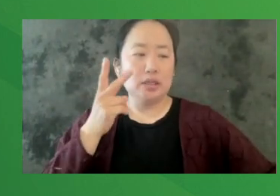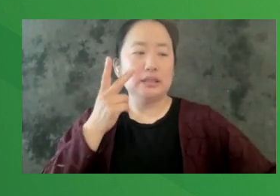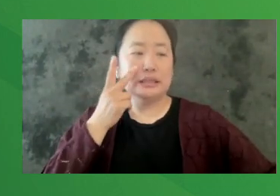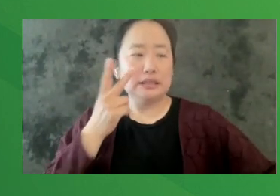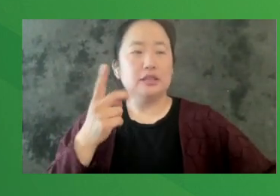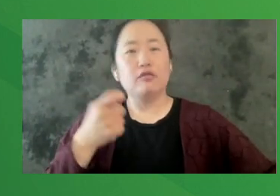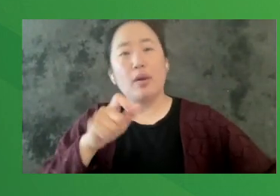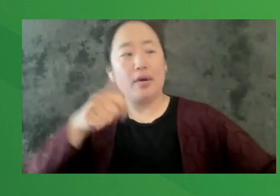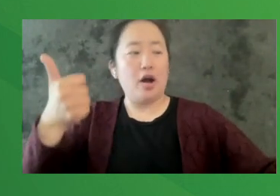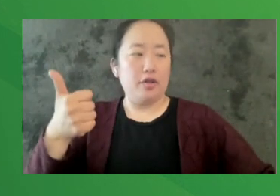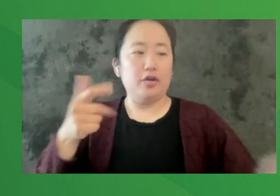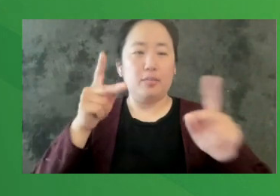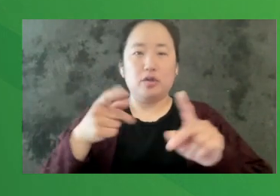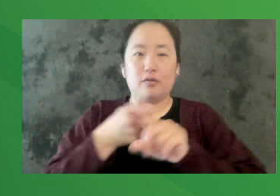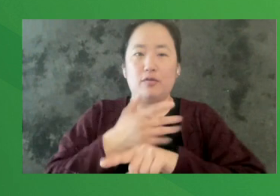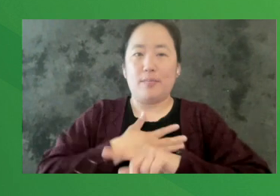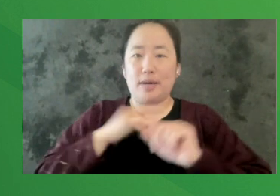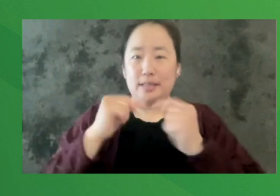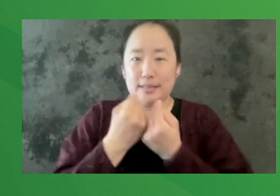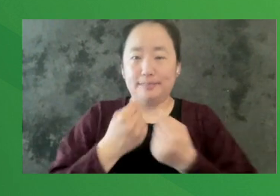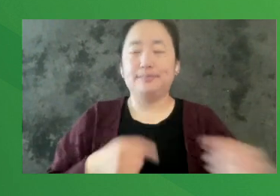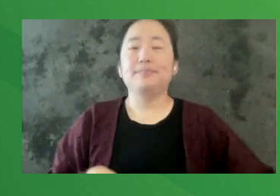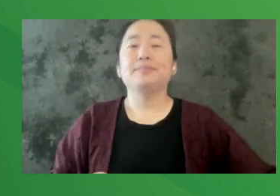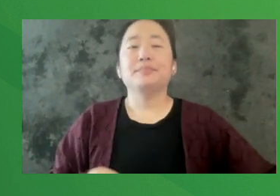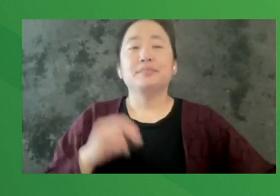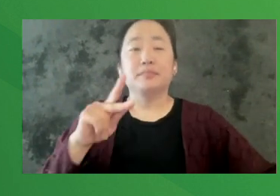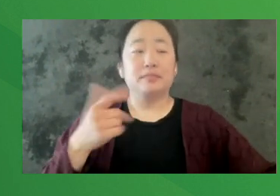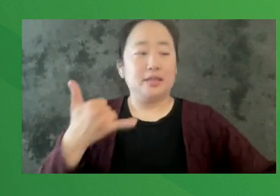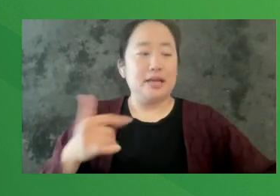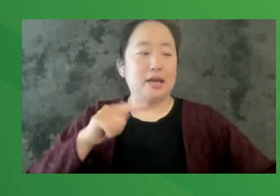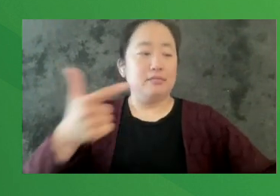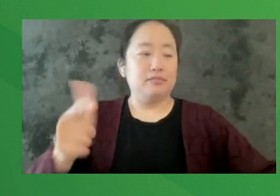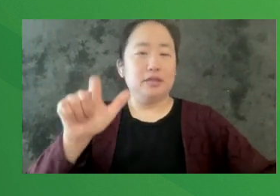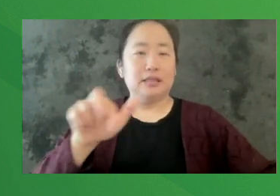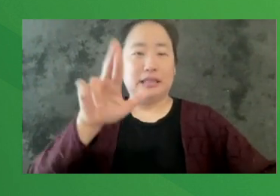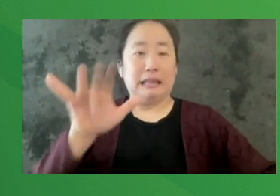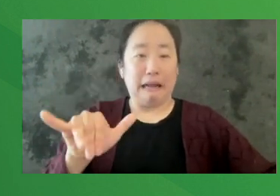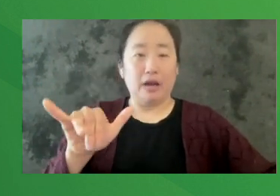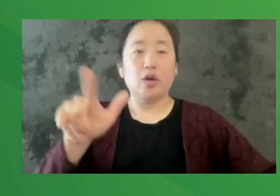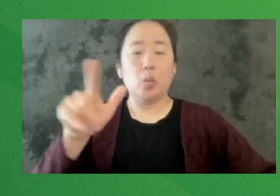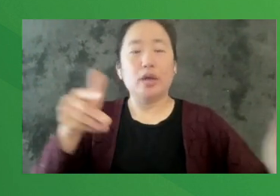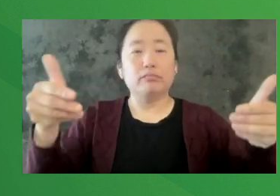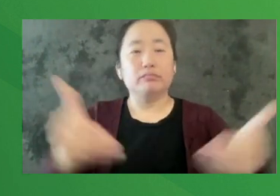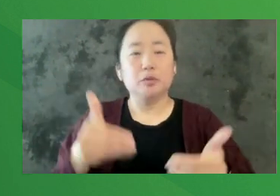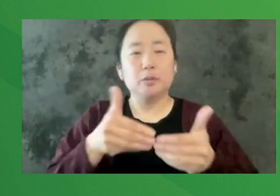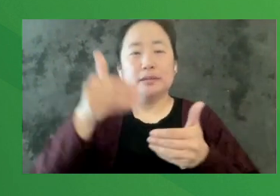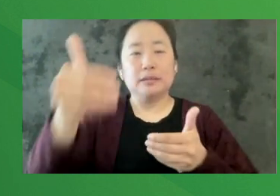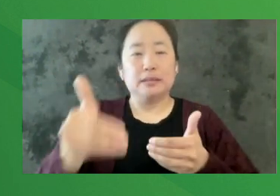thank you so much. And I'm gonna turn it back over to Larry to introduce our next speaker. Thank you so much,